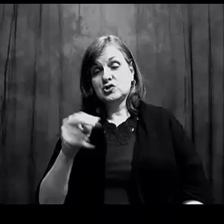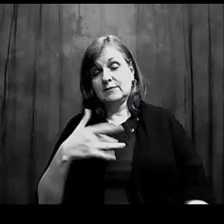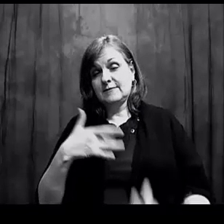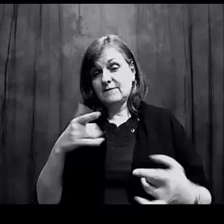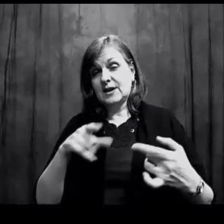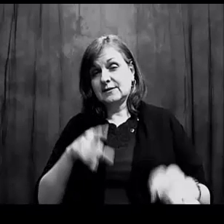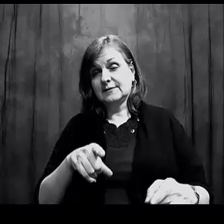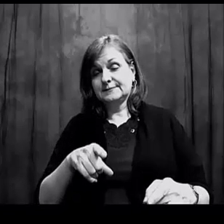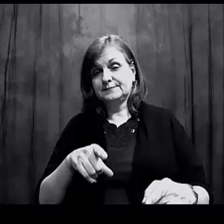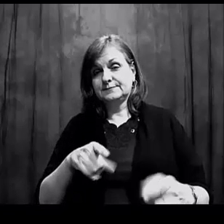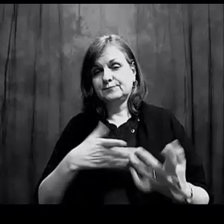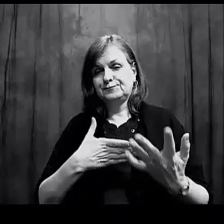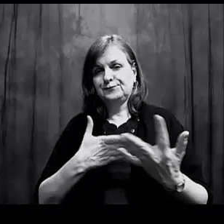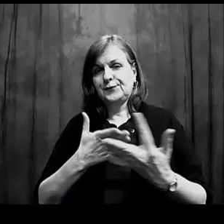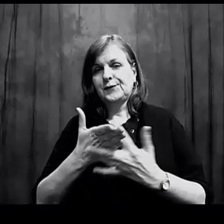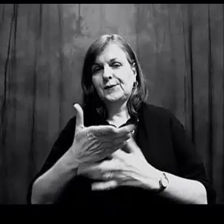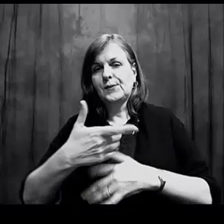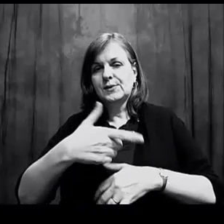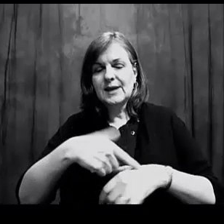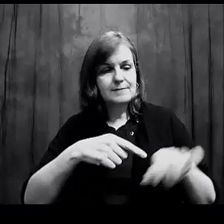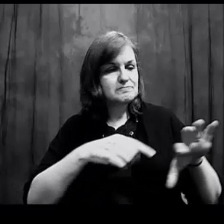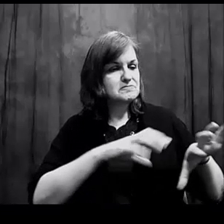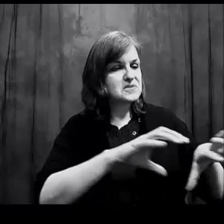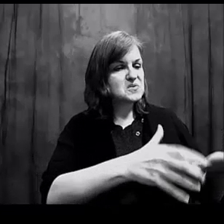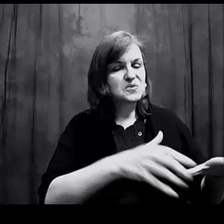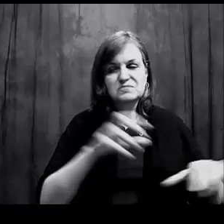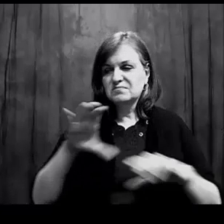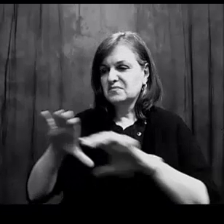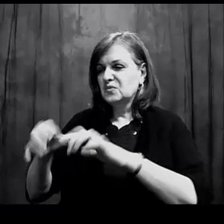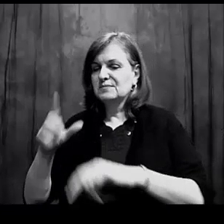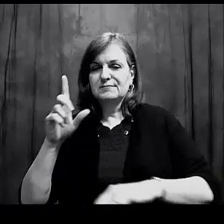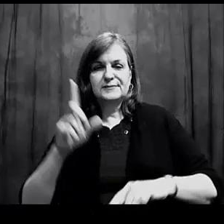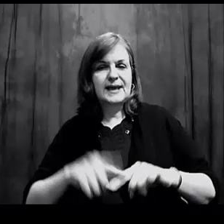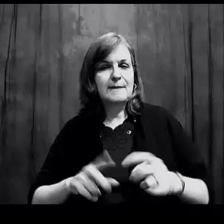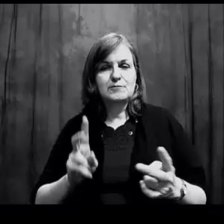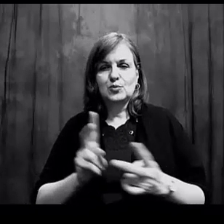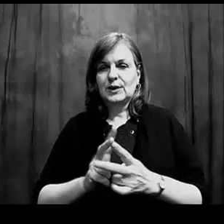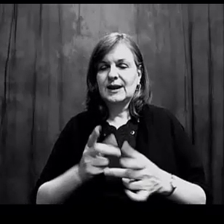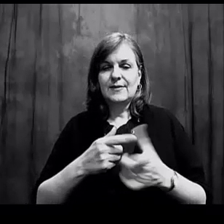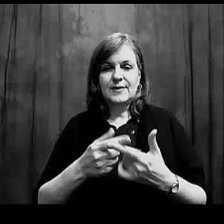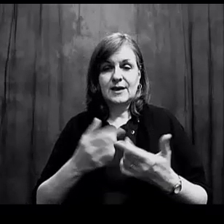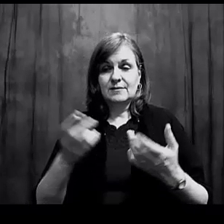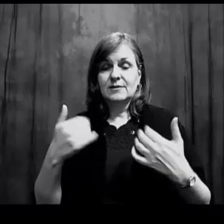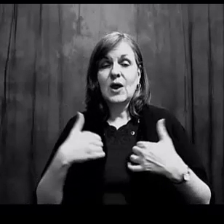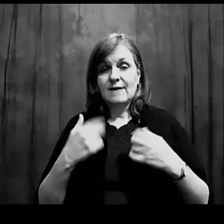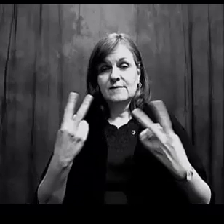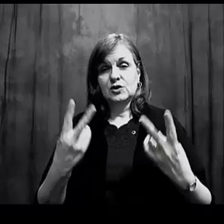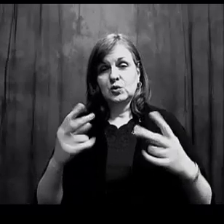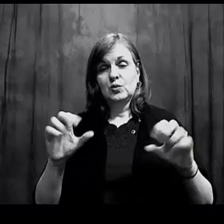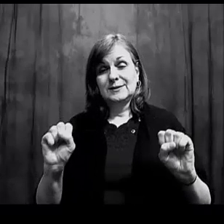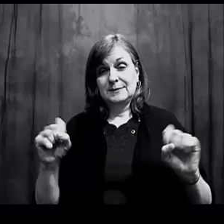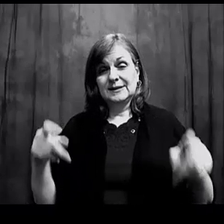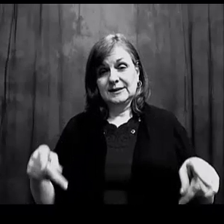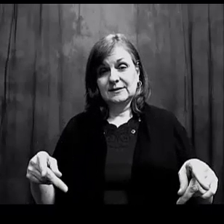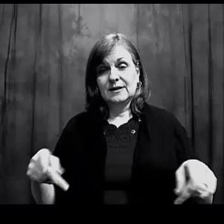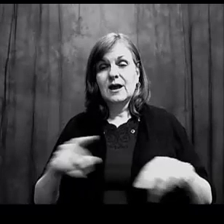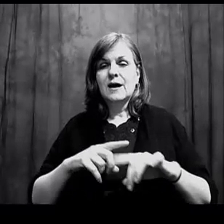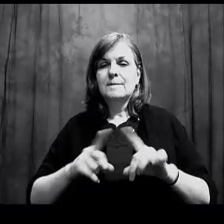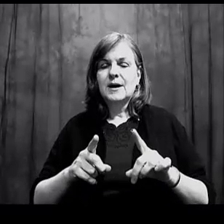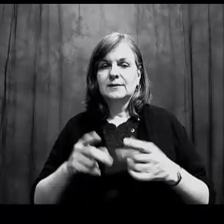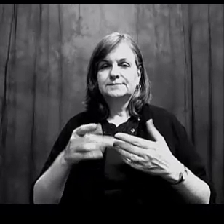you can assume that over time these individuals will no longer interbreed and will end up with two different species but